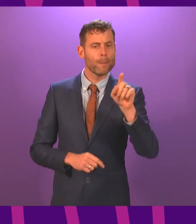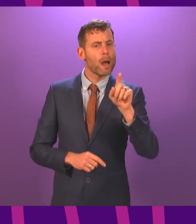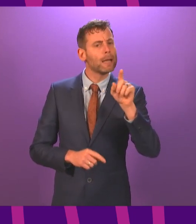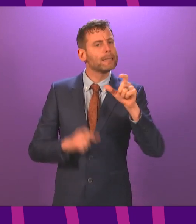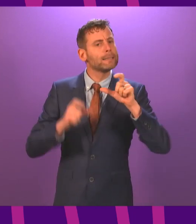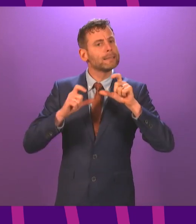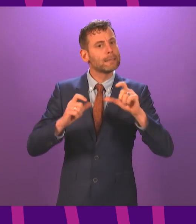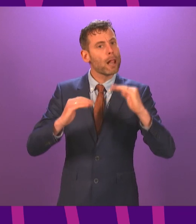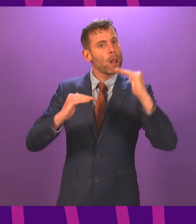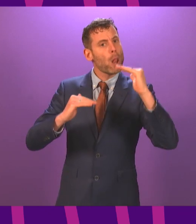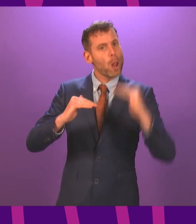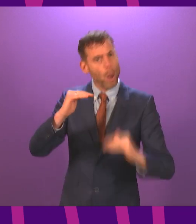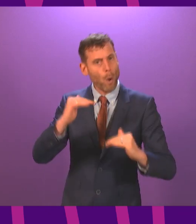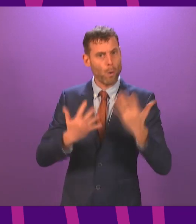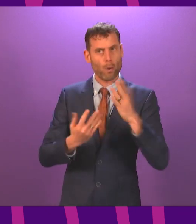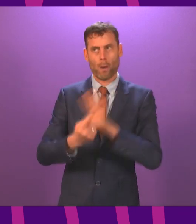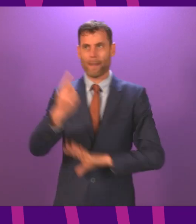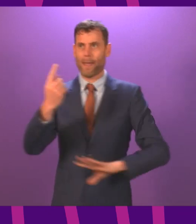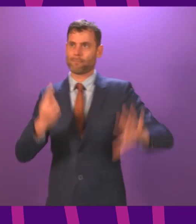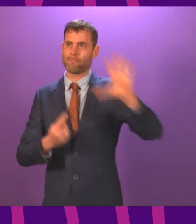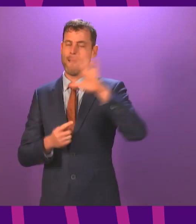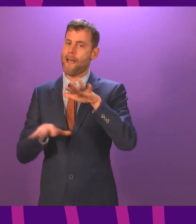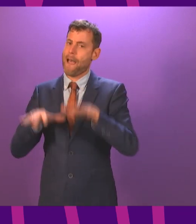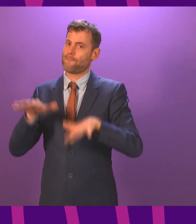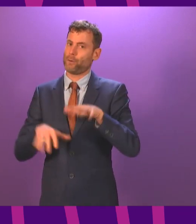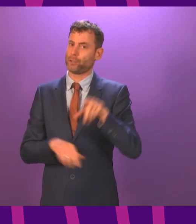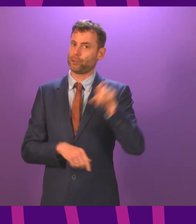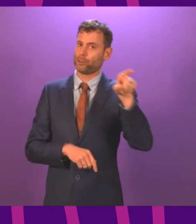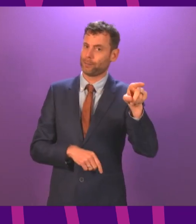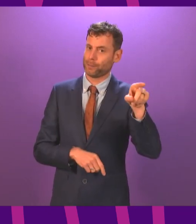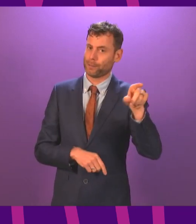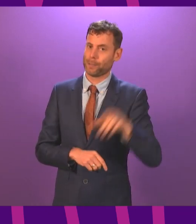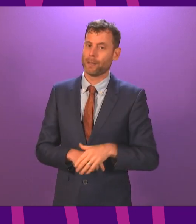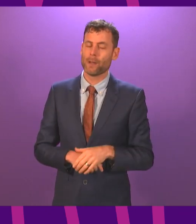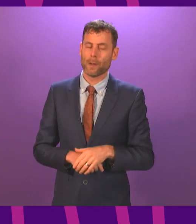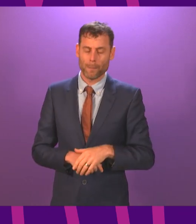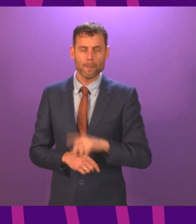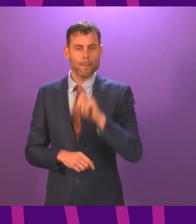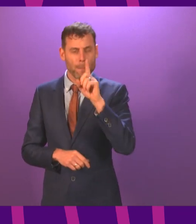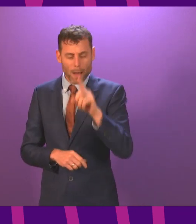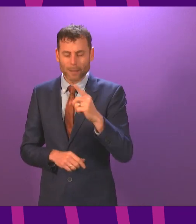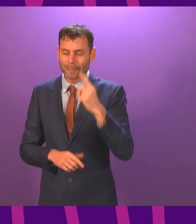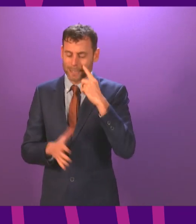case numbers are still below the national average—are higher than in some level 3